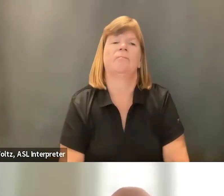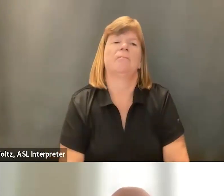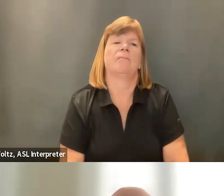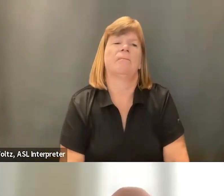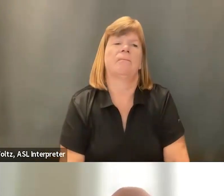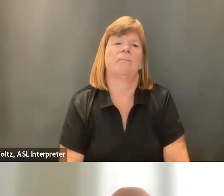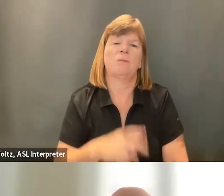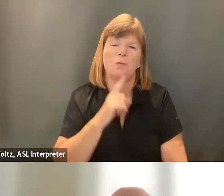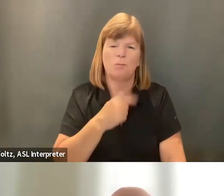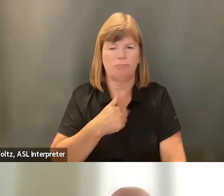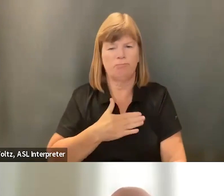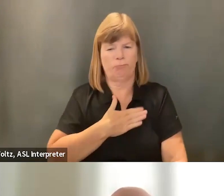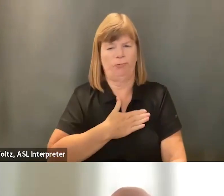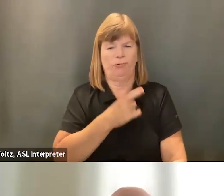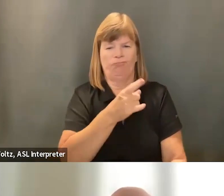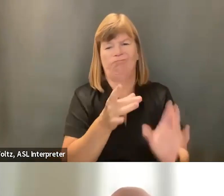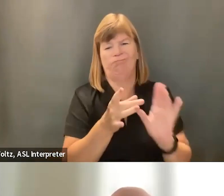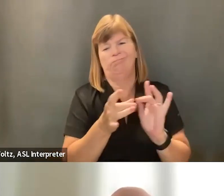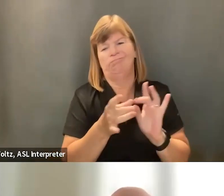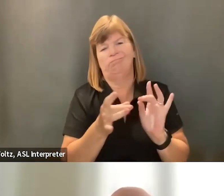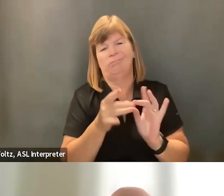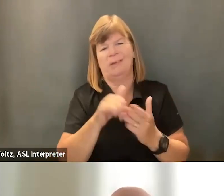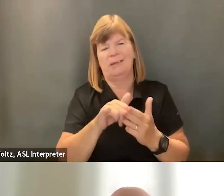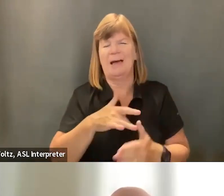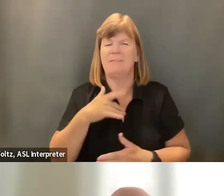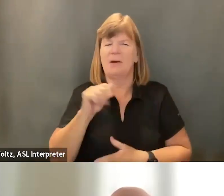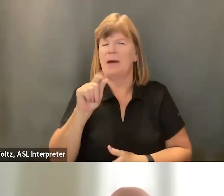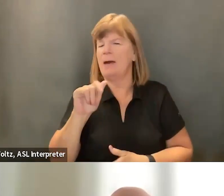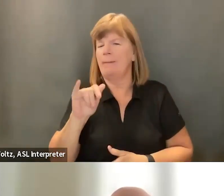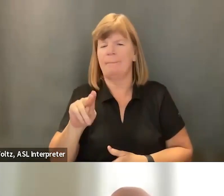appreciate you mentioning that because I think administrators could easily just take take that